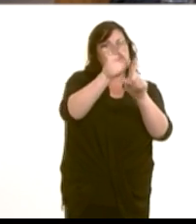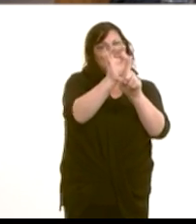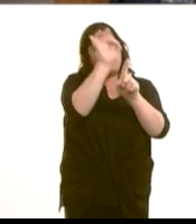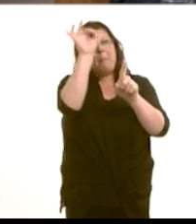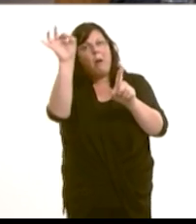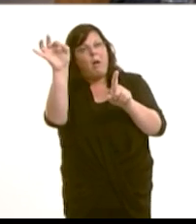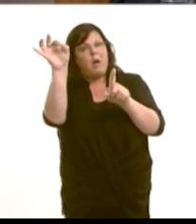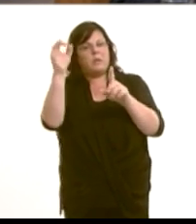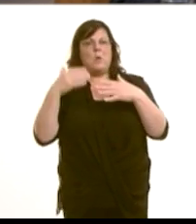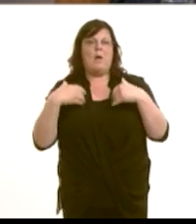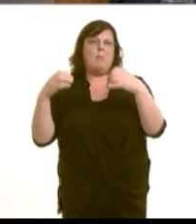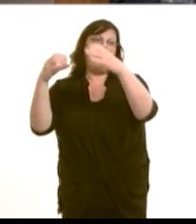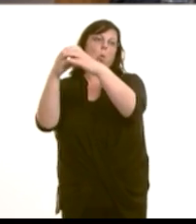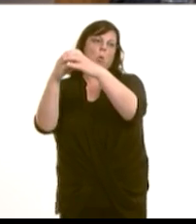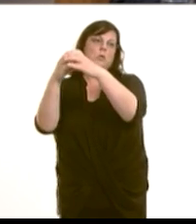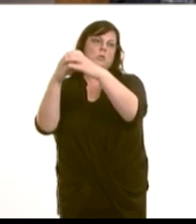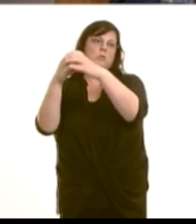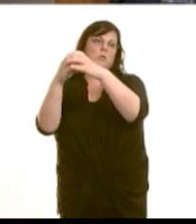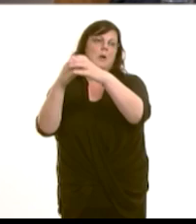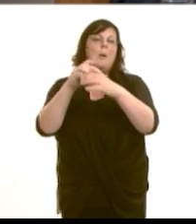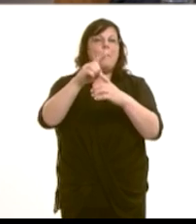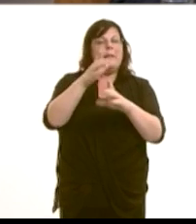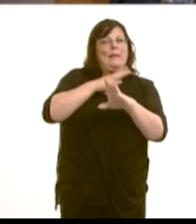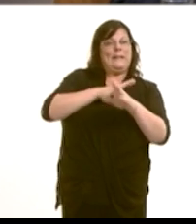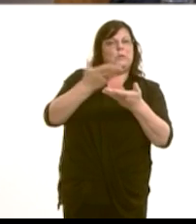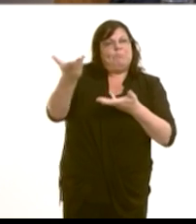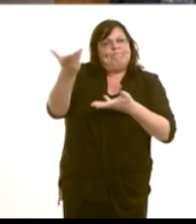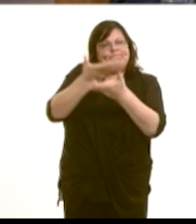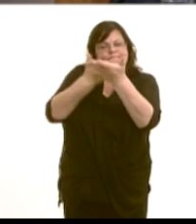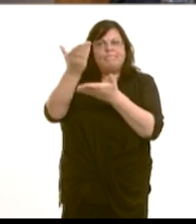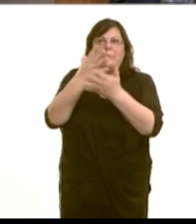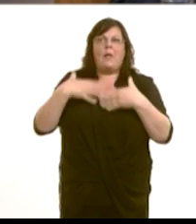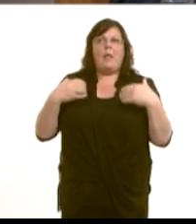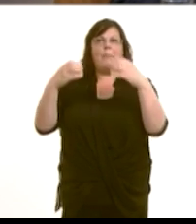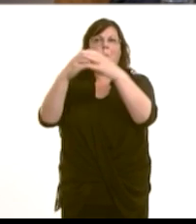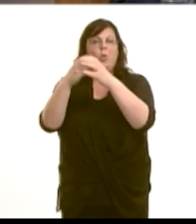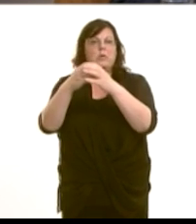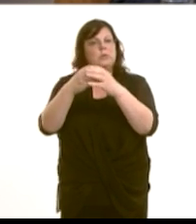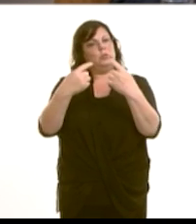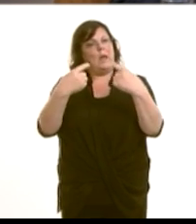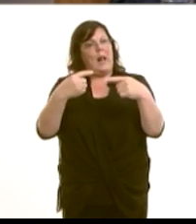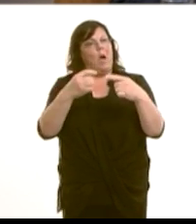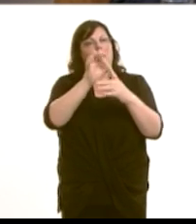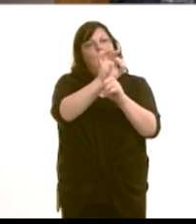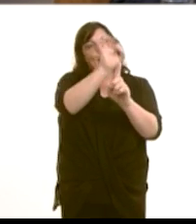to do that, of course, it would have to be discussed with the health board in order to ensure that that application was the right one.